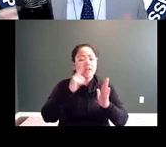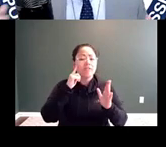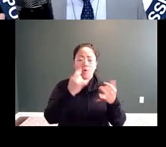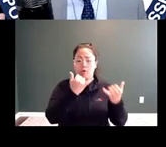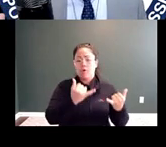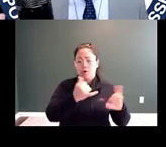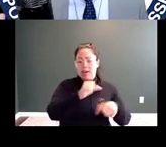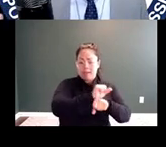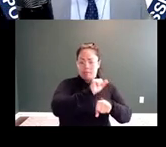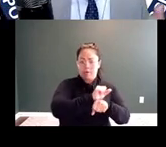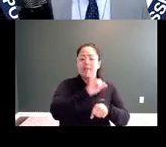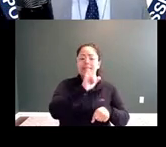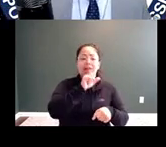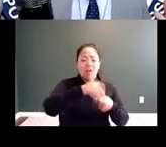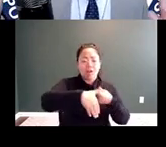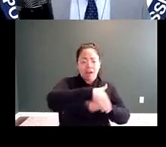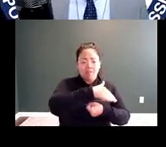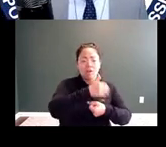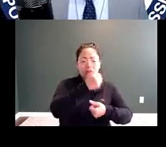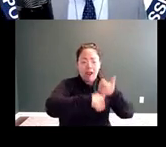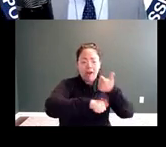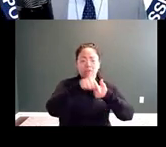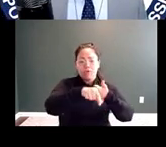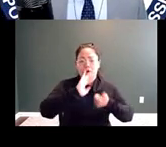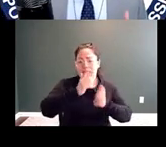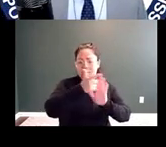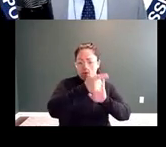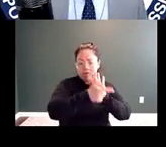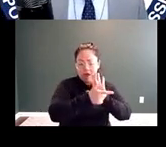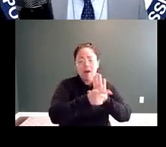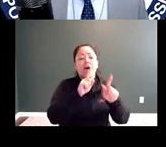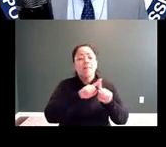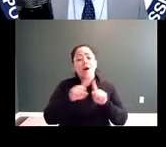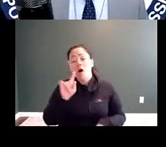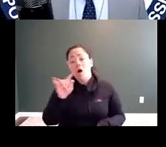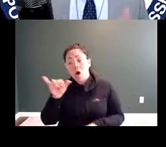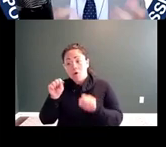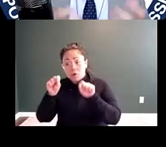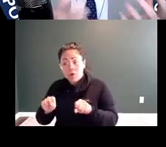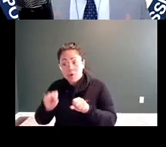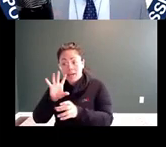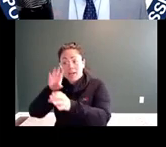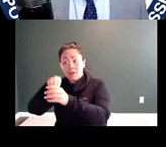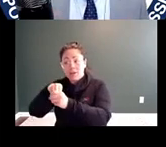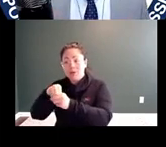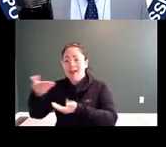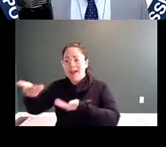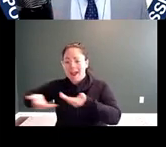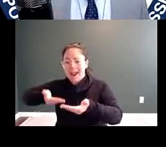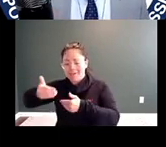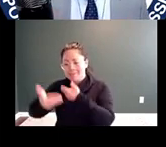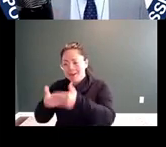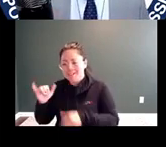absolutely are going to be covered under our statutes, but it could also include the hiring process. Okay?